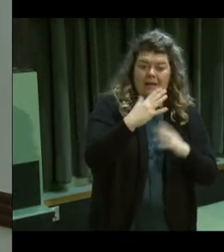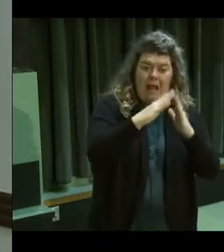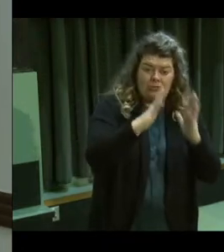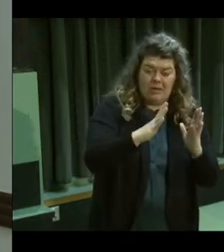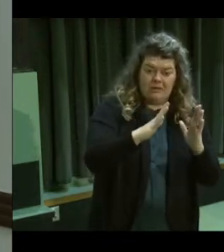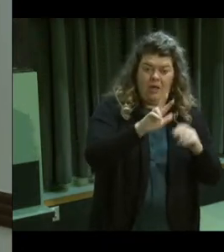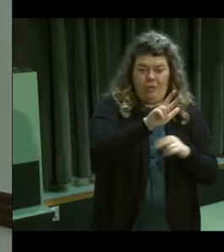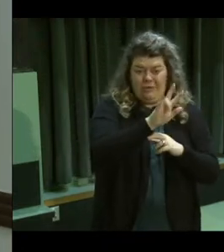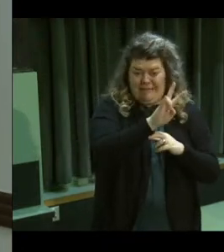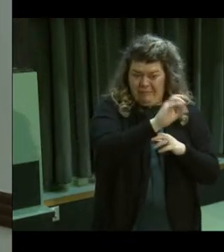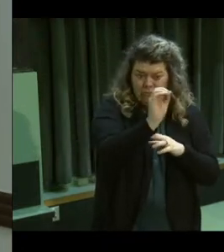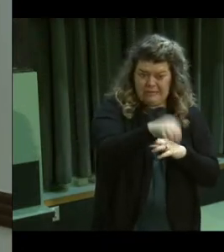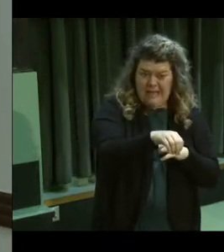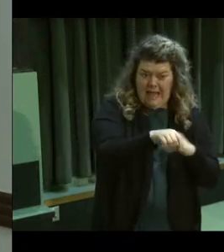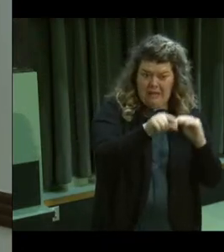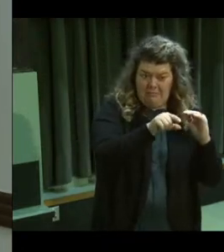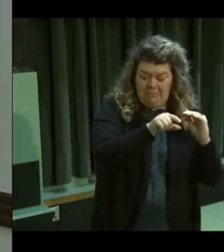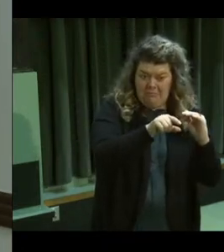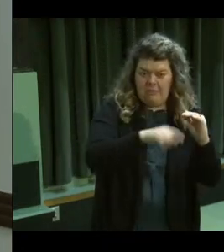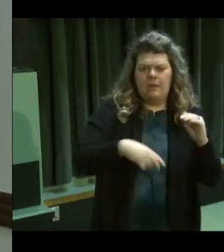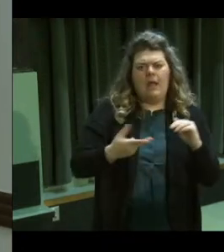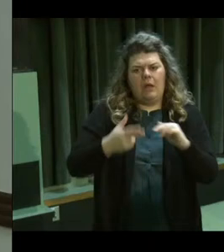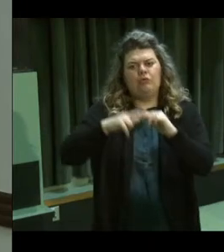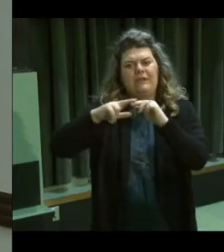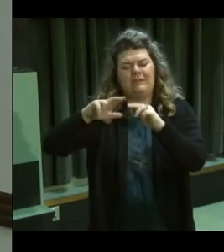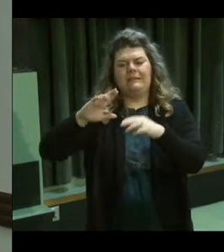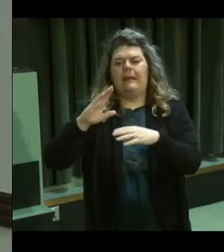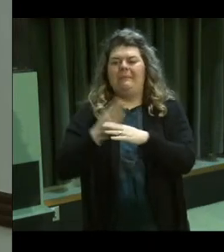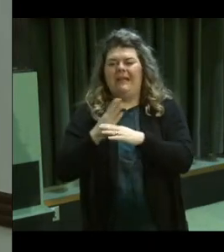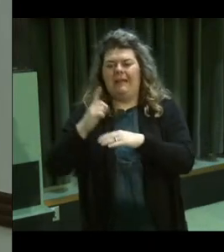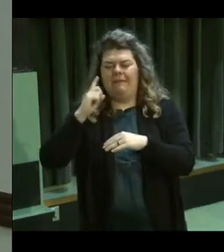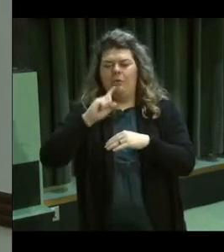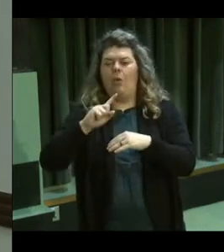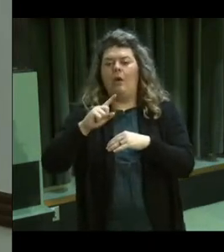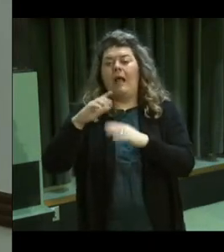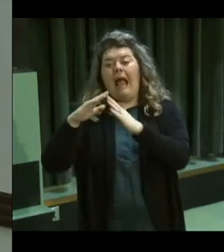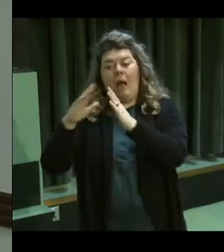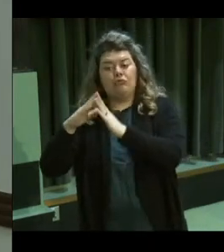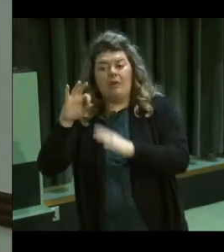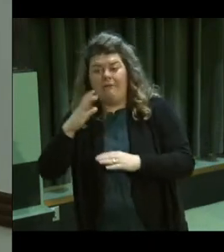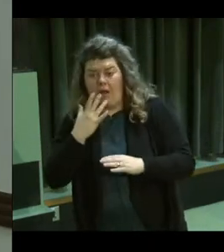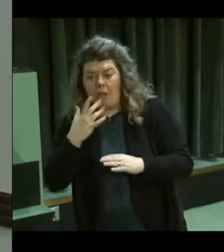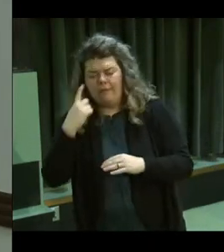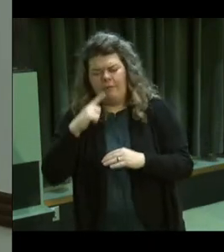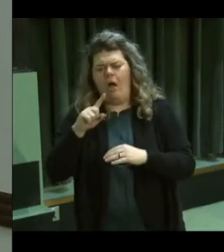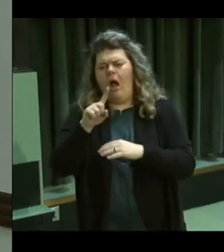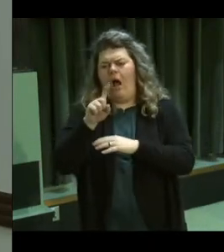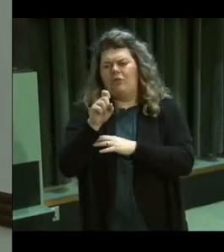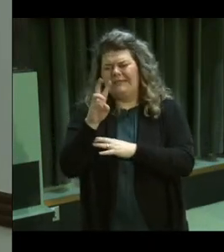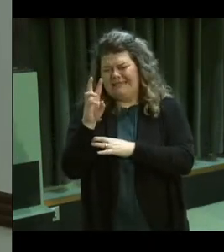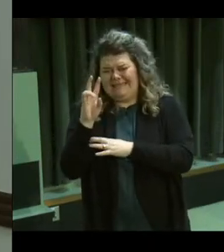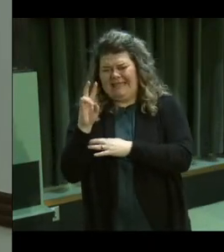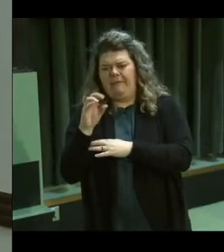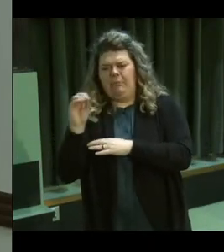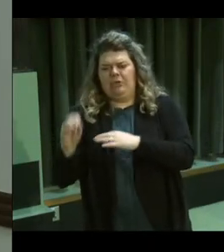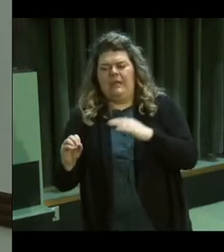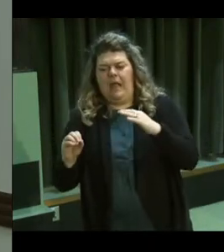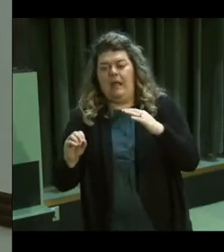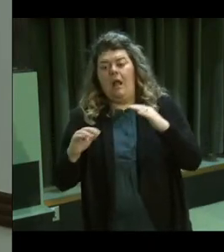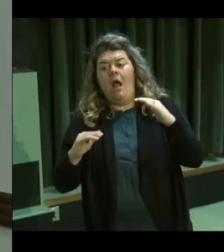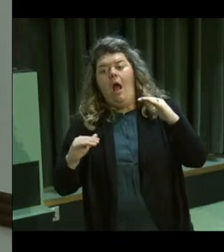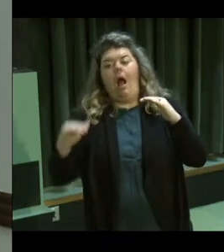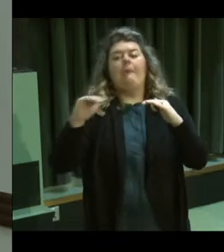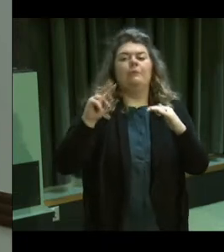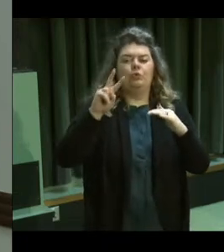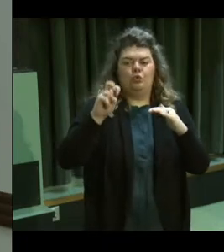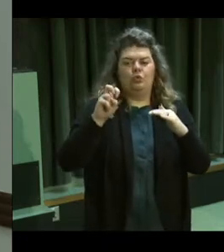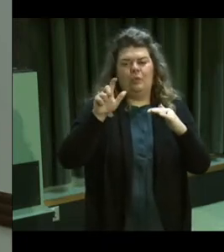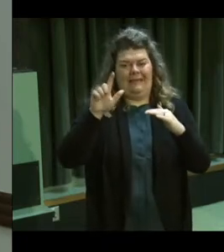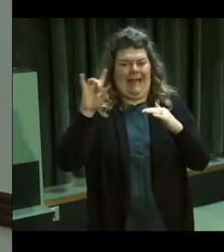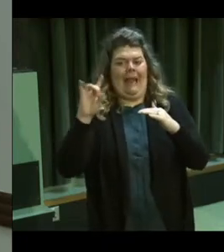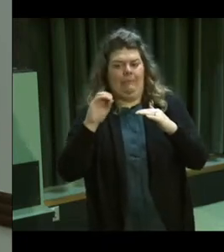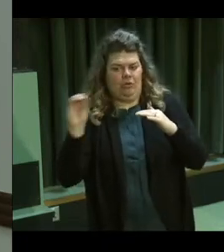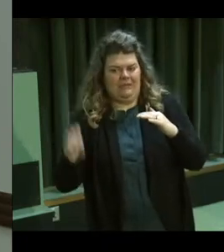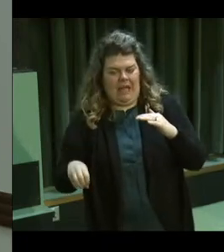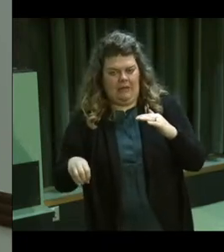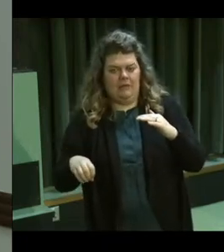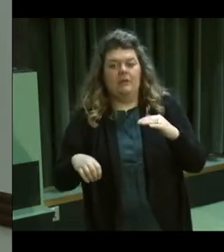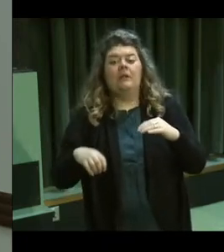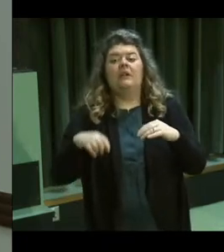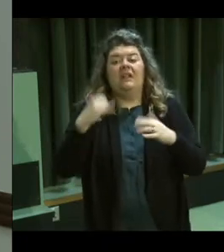households by 37, it increases